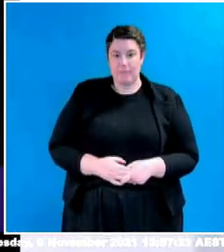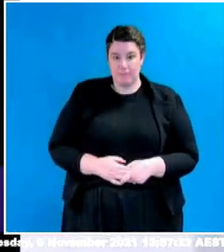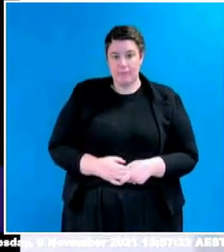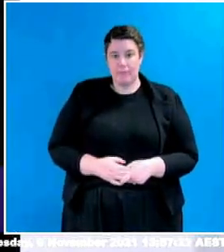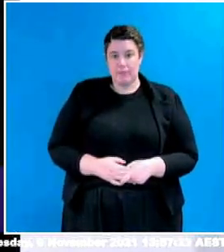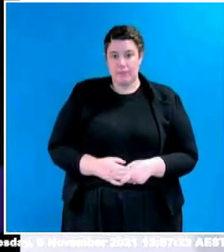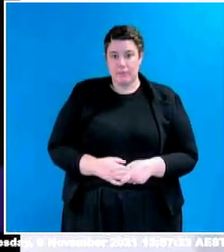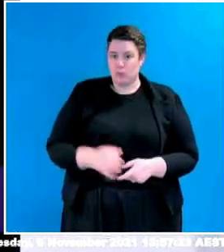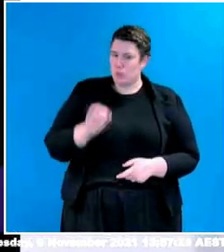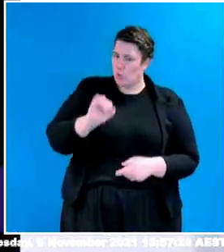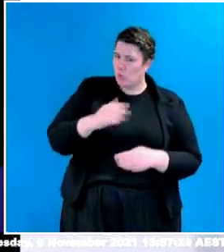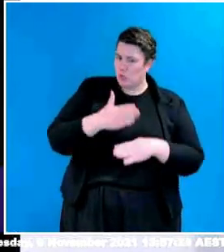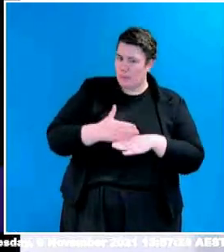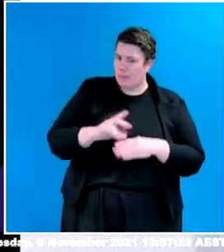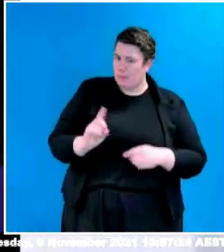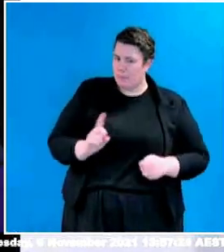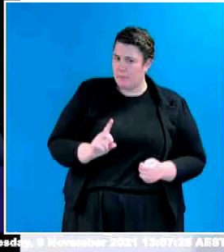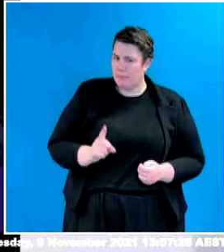What are your responsibilities?